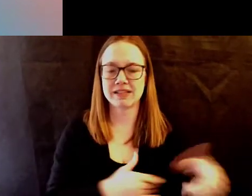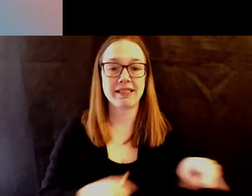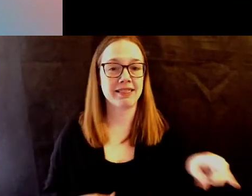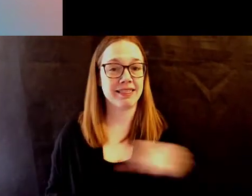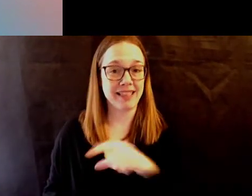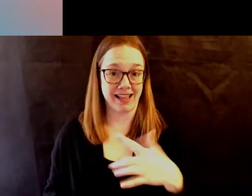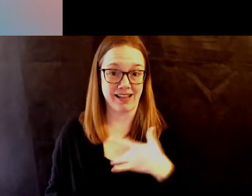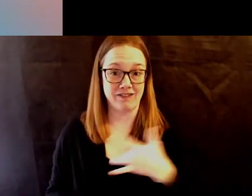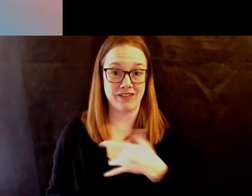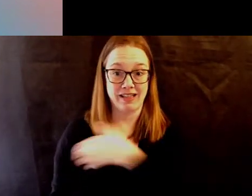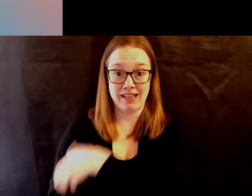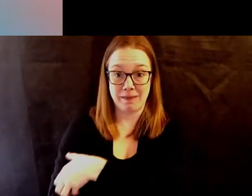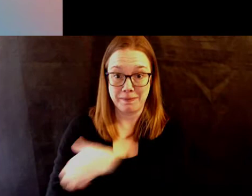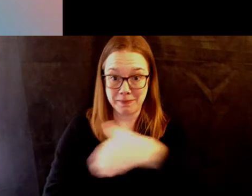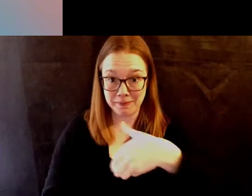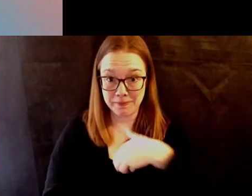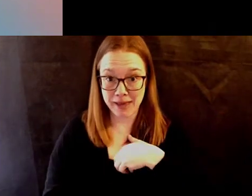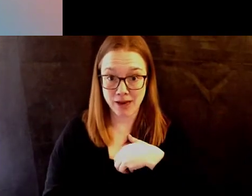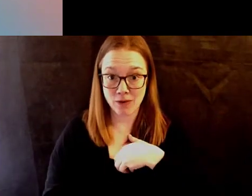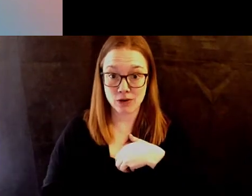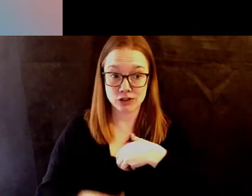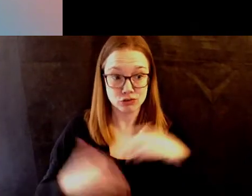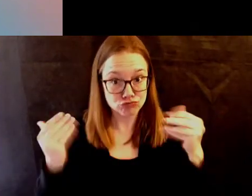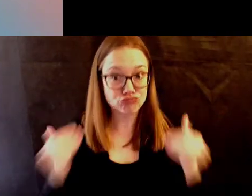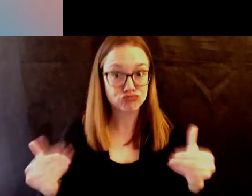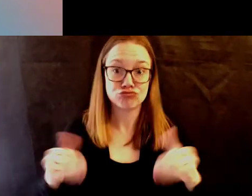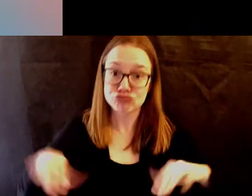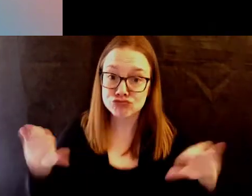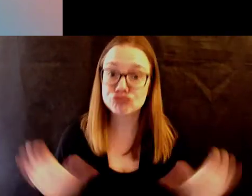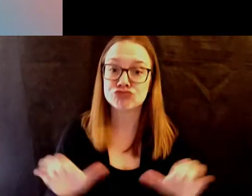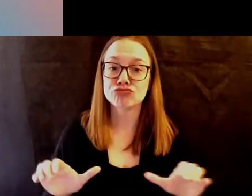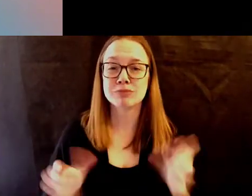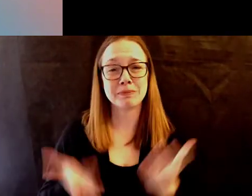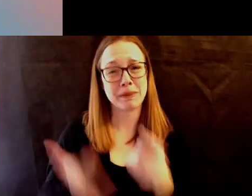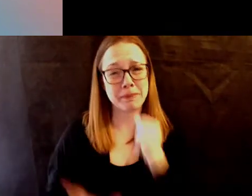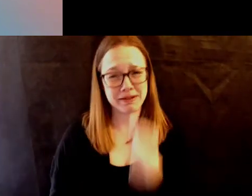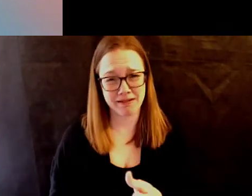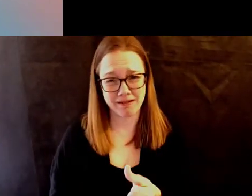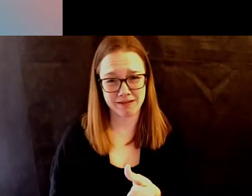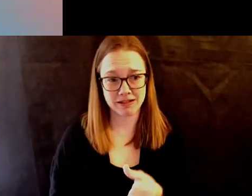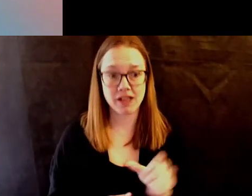And they really have a voice, whether they believe it or not.